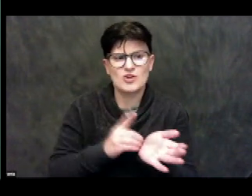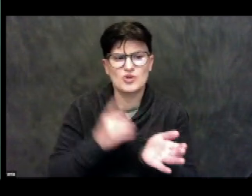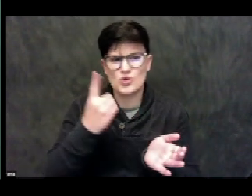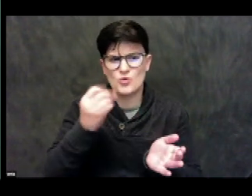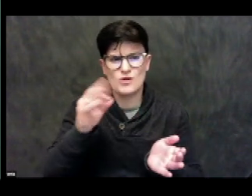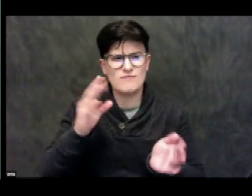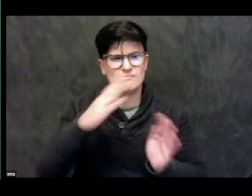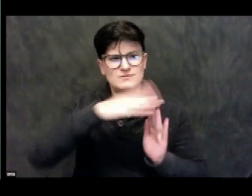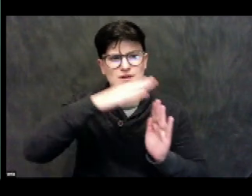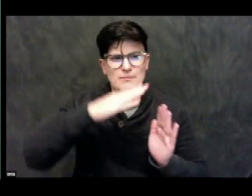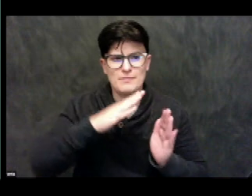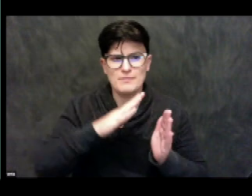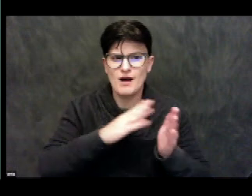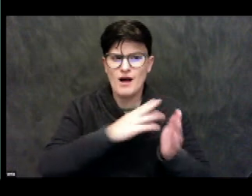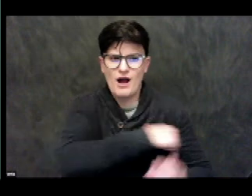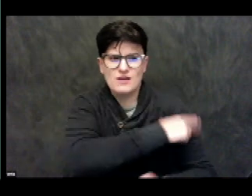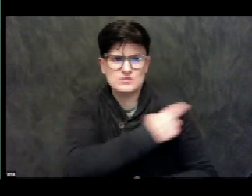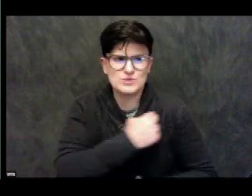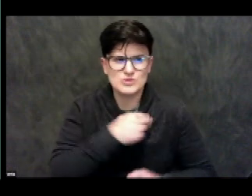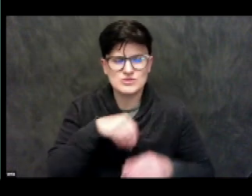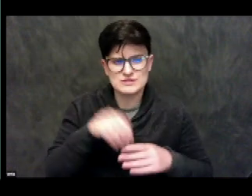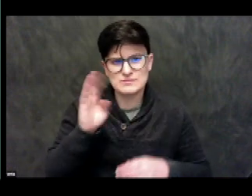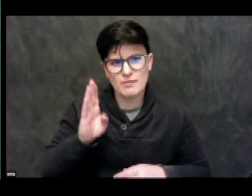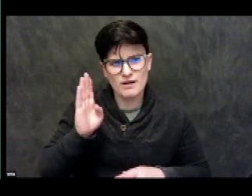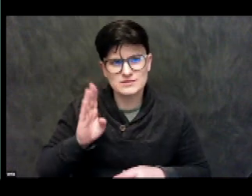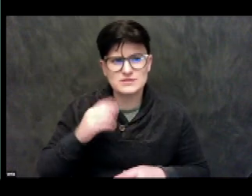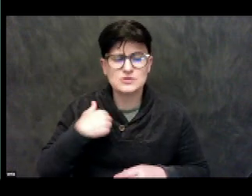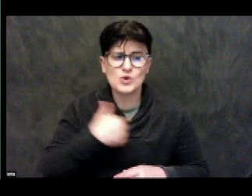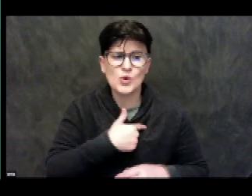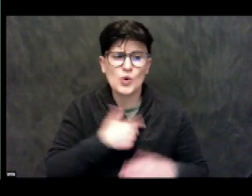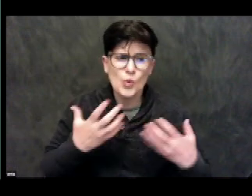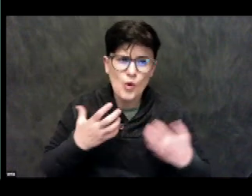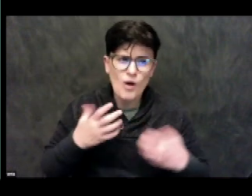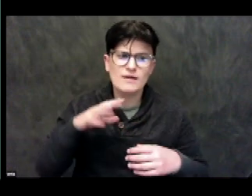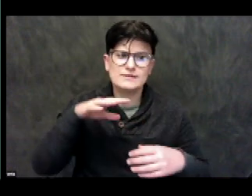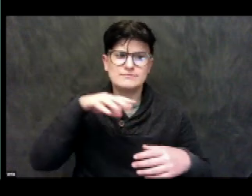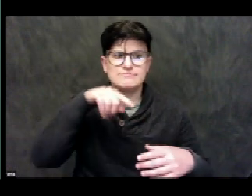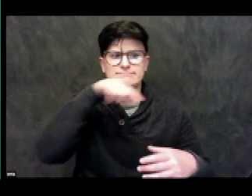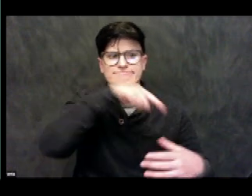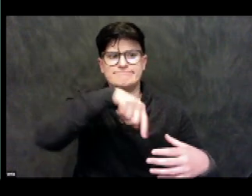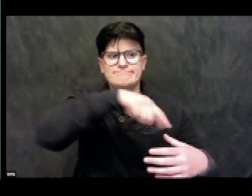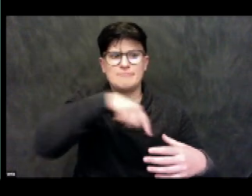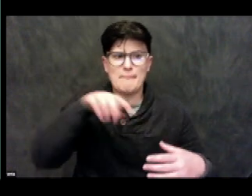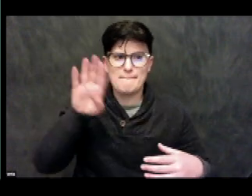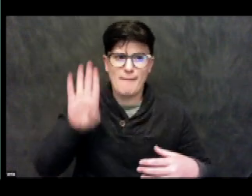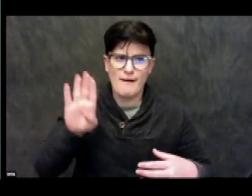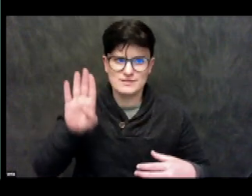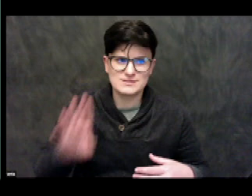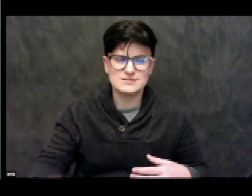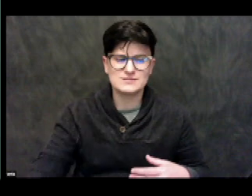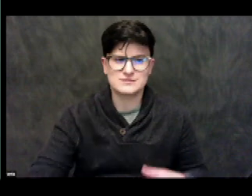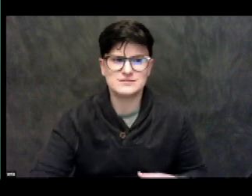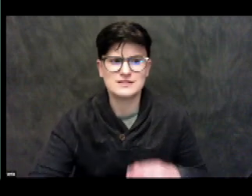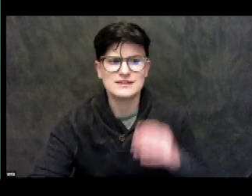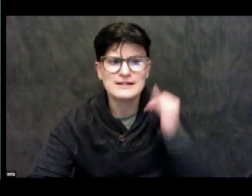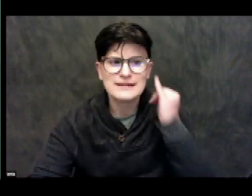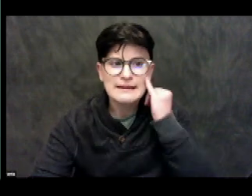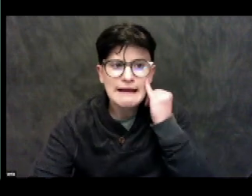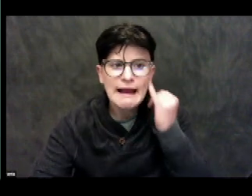We wanted to be in Boston just in case there were any any issues or I